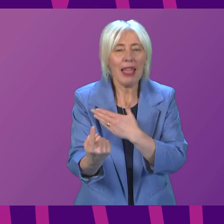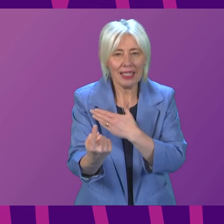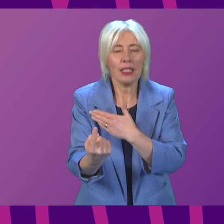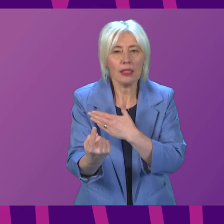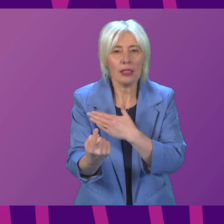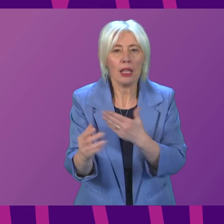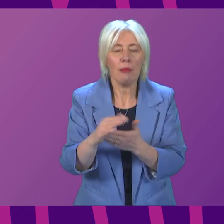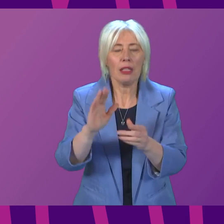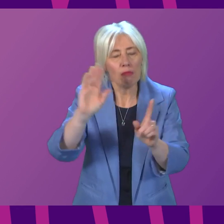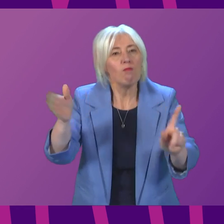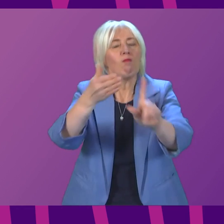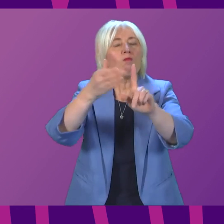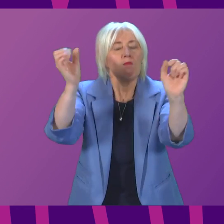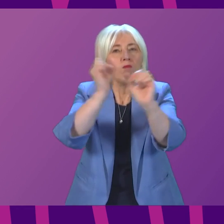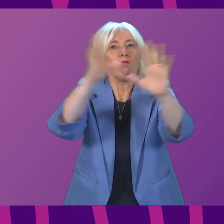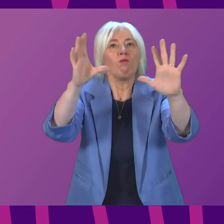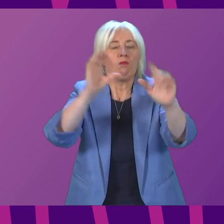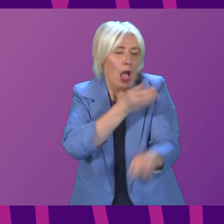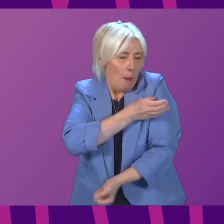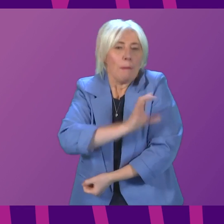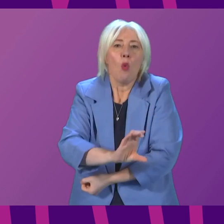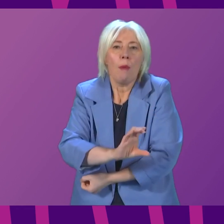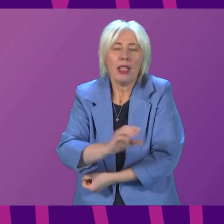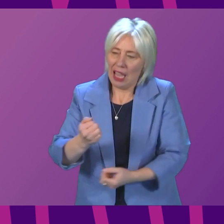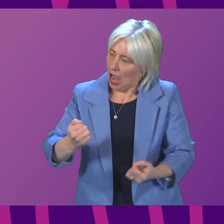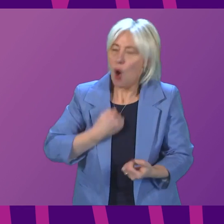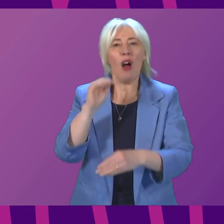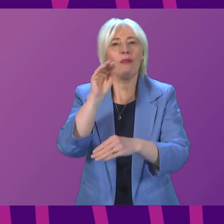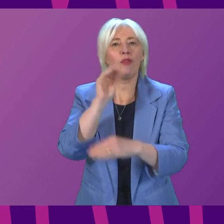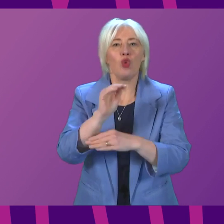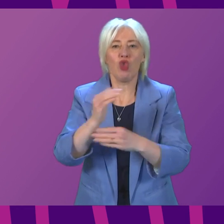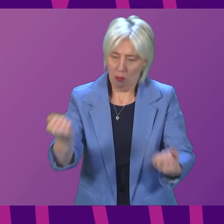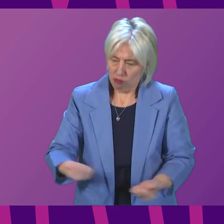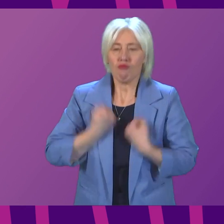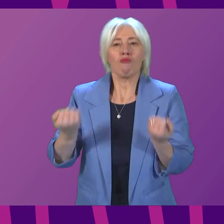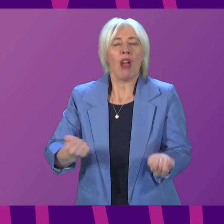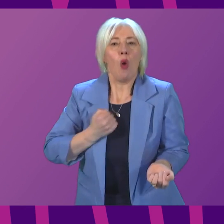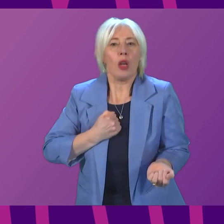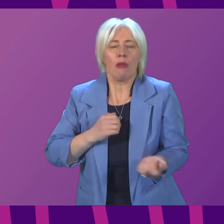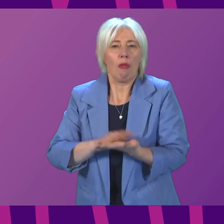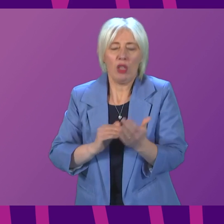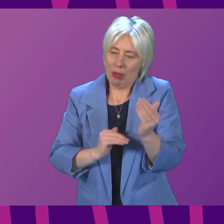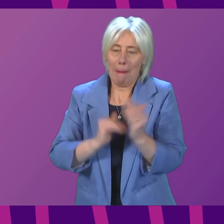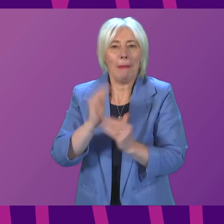it is about empowerment; it is about taking our destiny into our own hands so that we can build a better future.